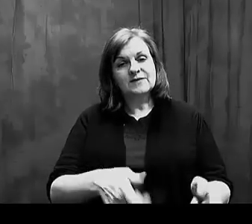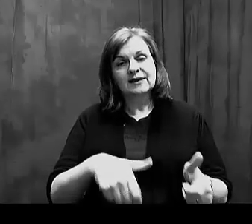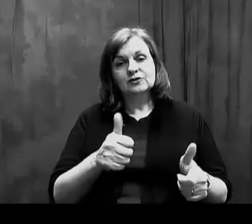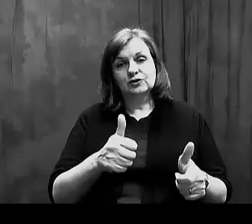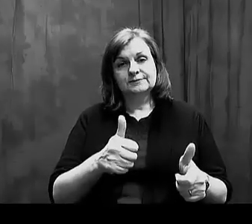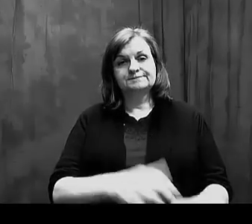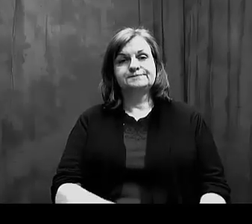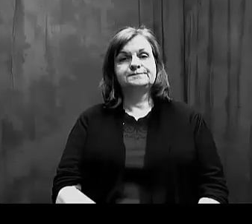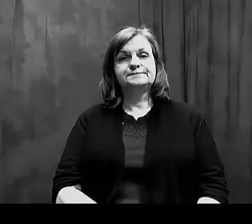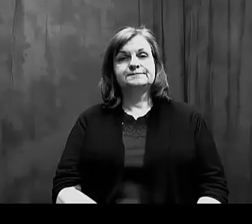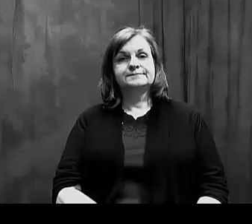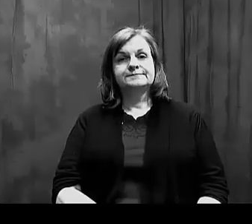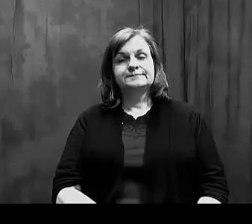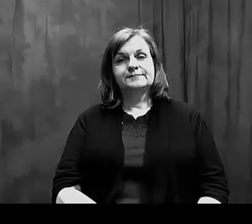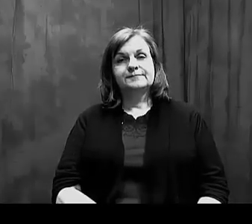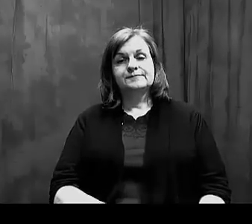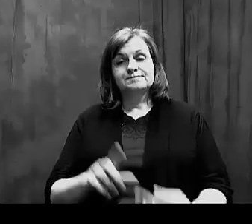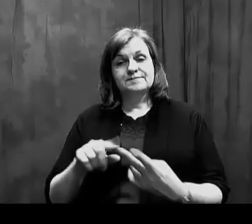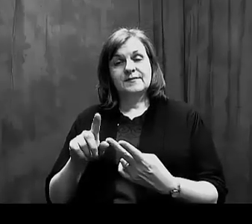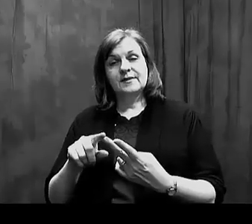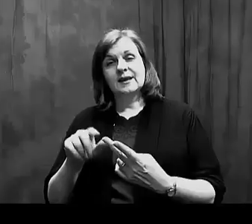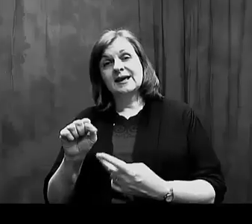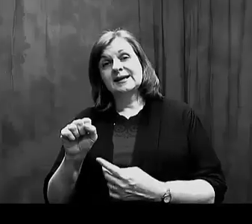now this is not always bad